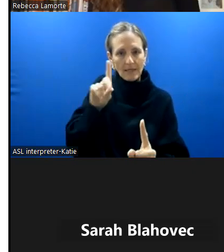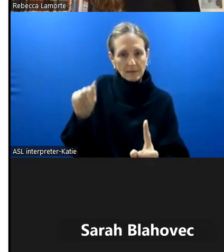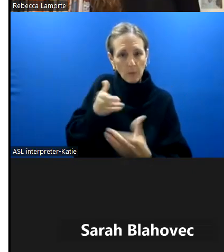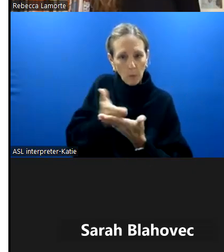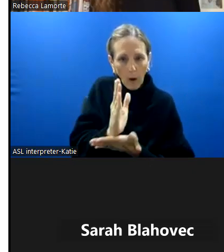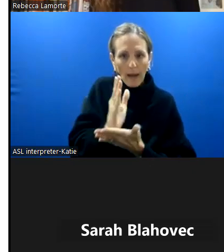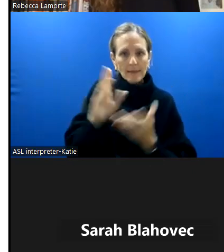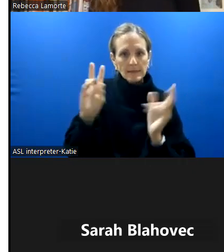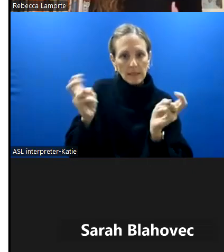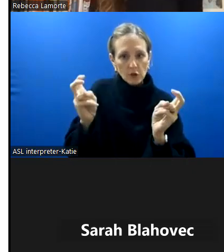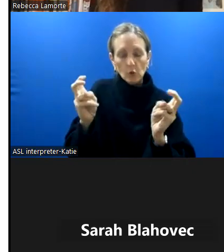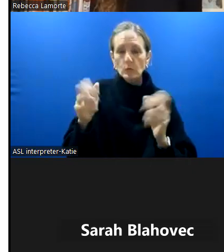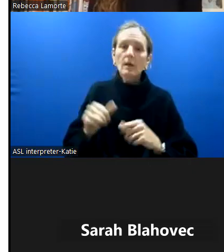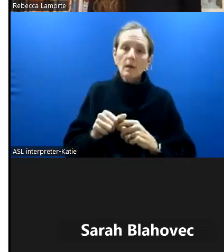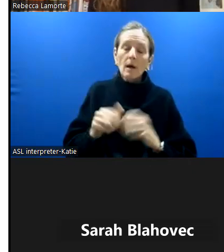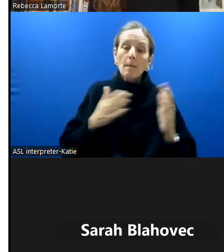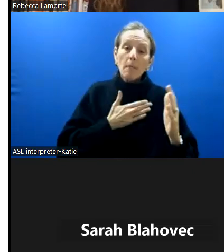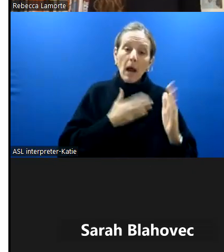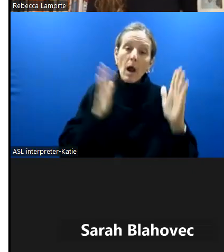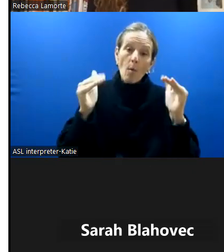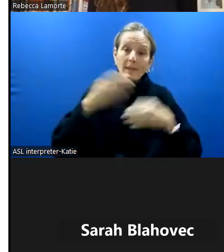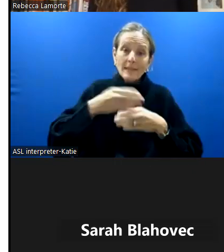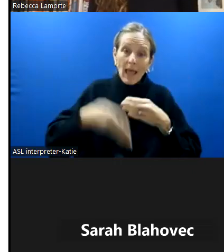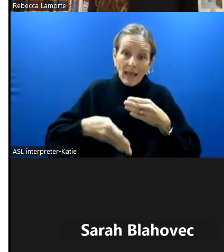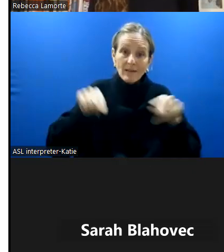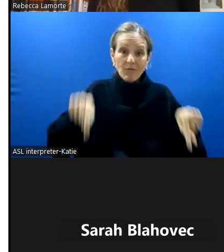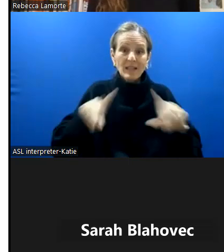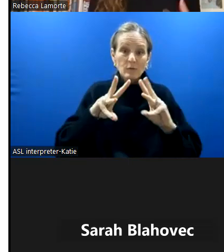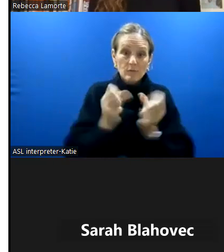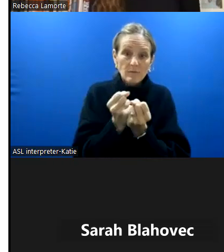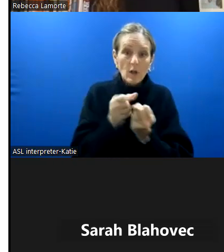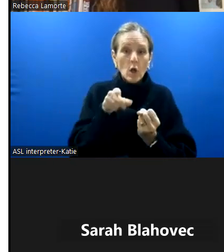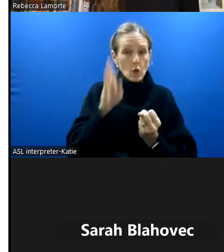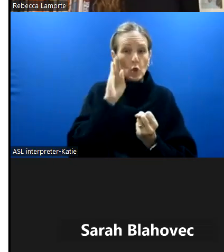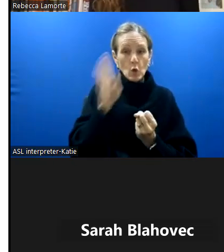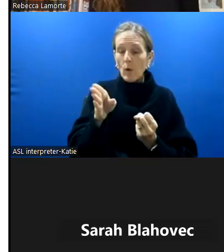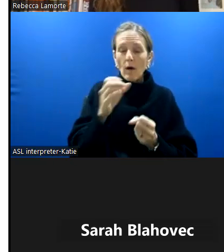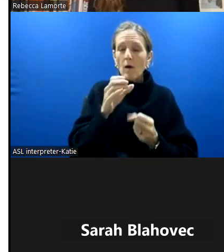by the end of this webinar, my hope is that you'll view them as a part of every decision you make on the campaign,